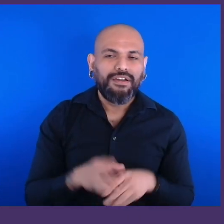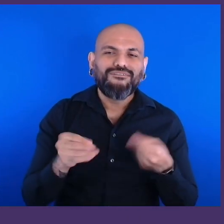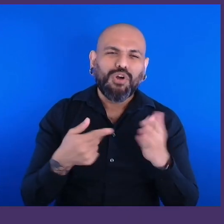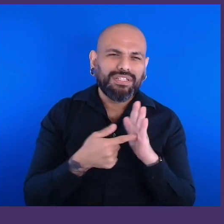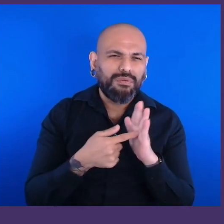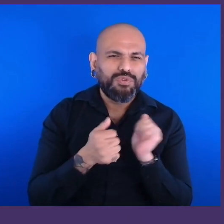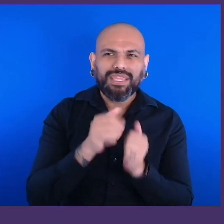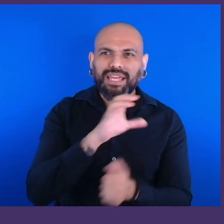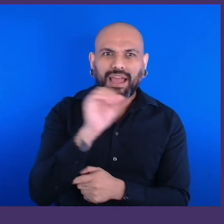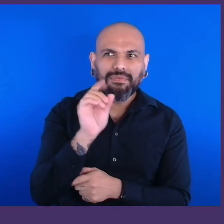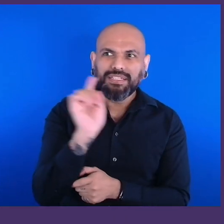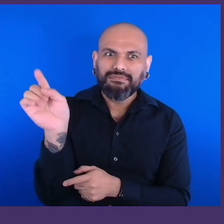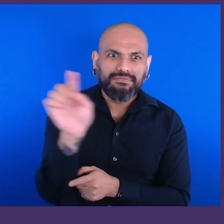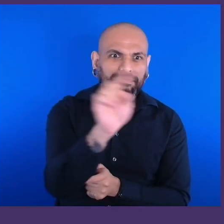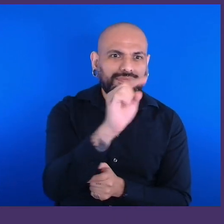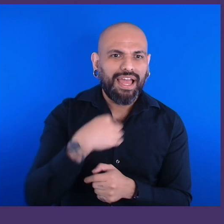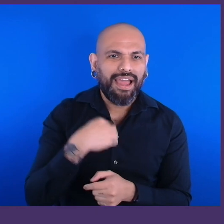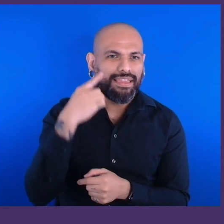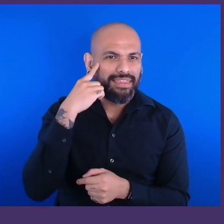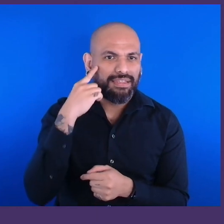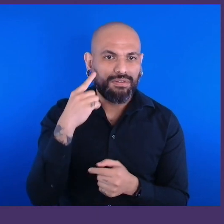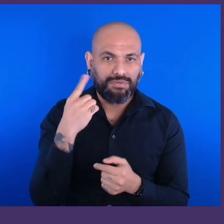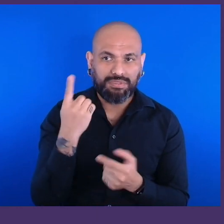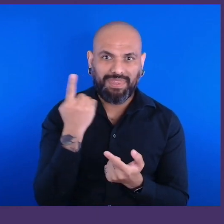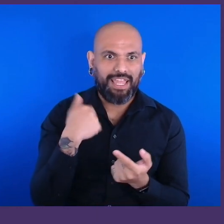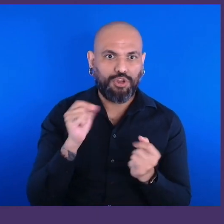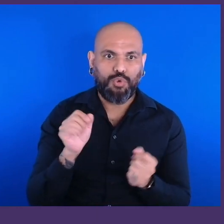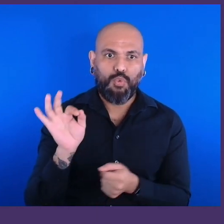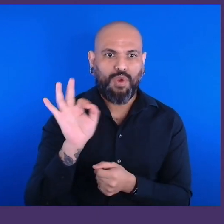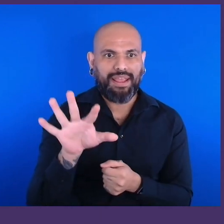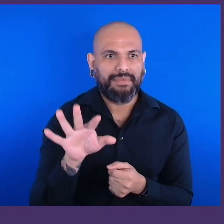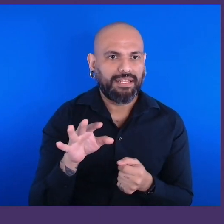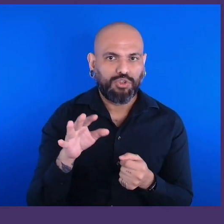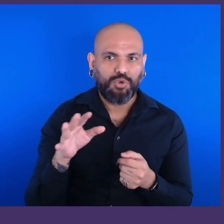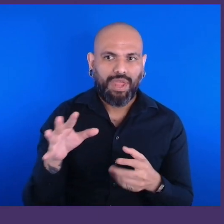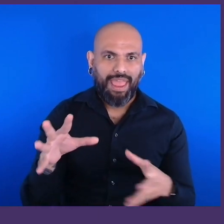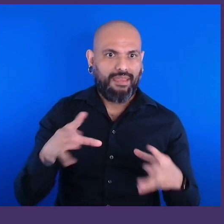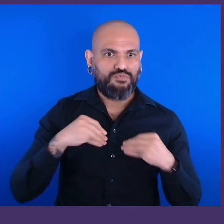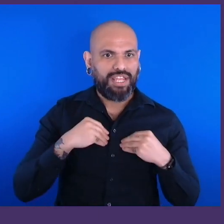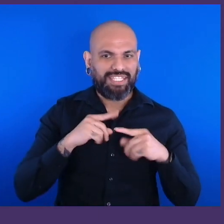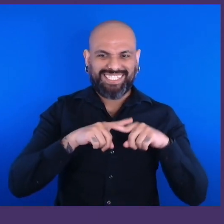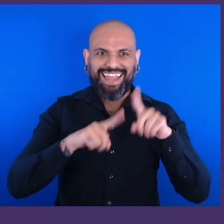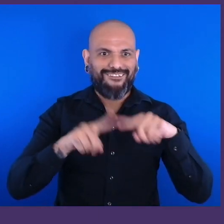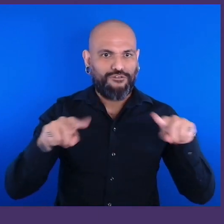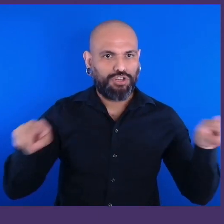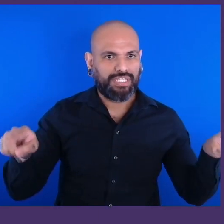that I would recommend is to embrace diversity, to have people within the workforce.